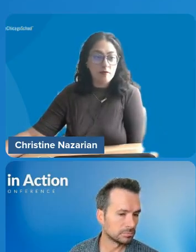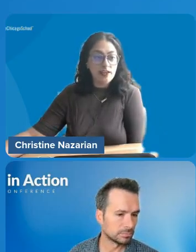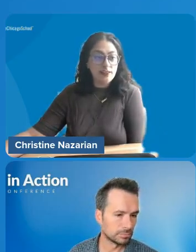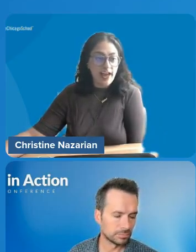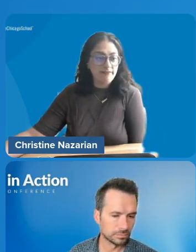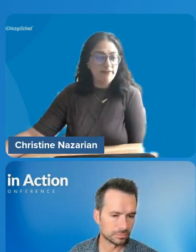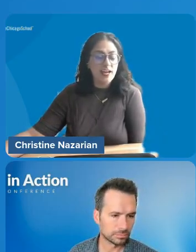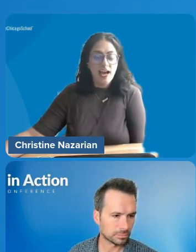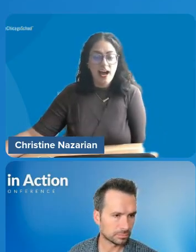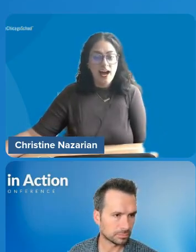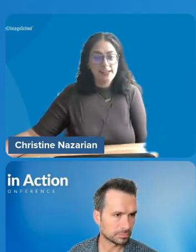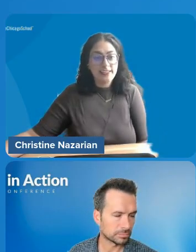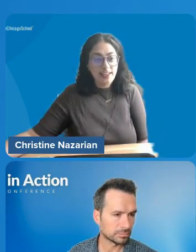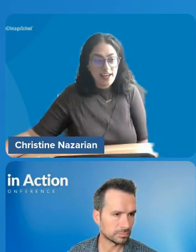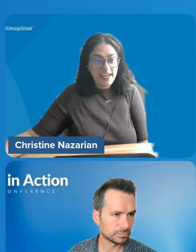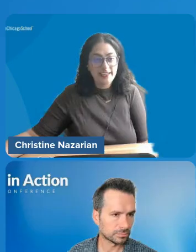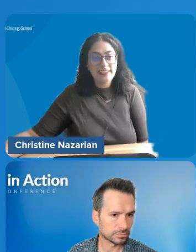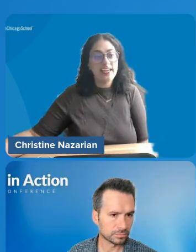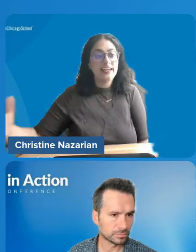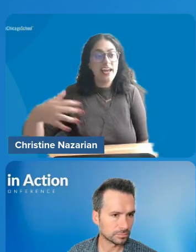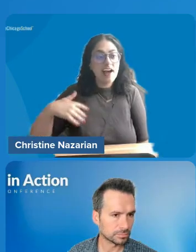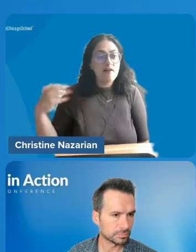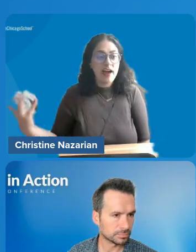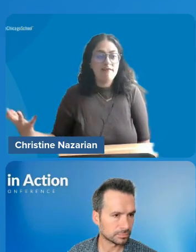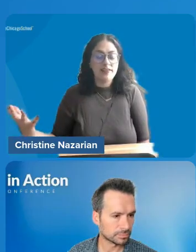real life client, they now have this